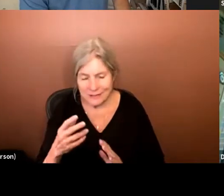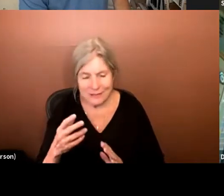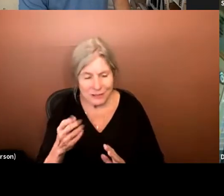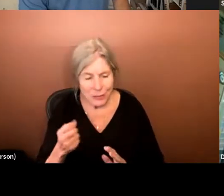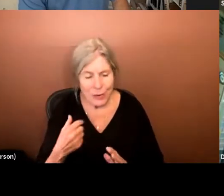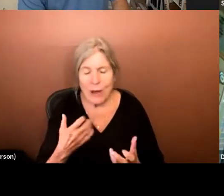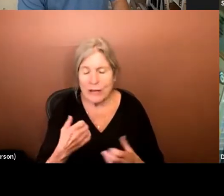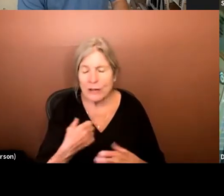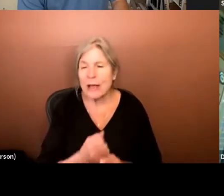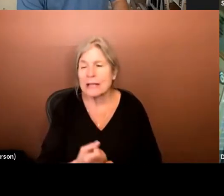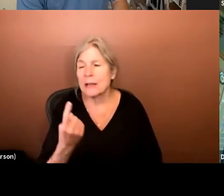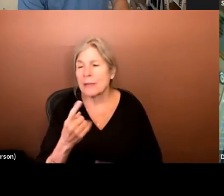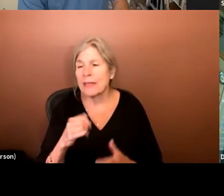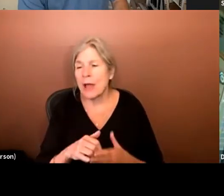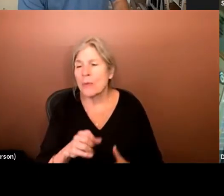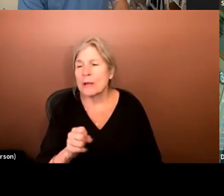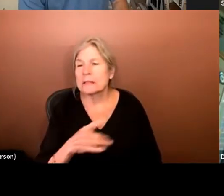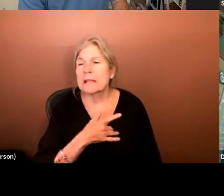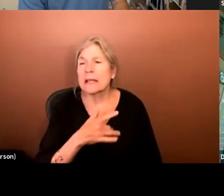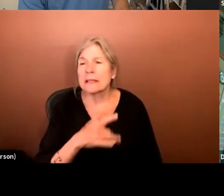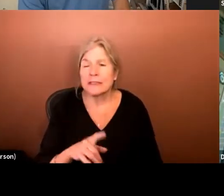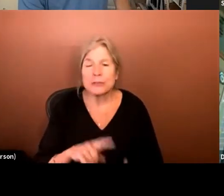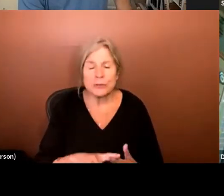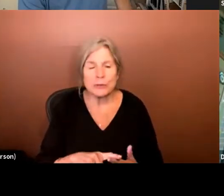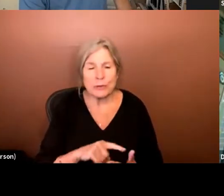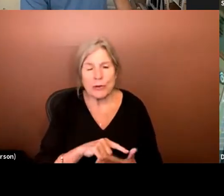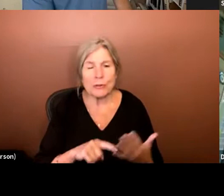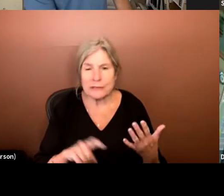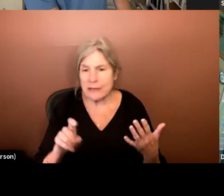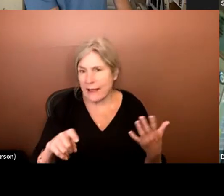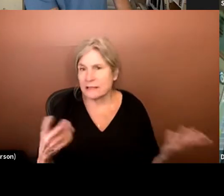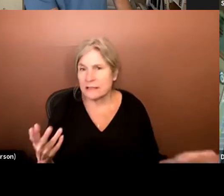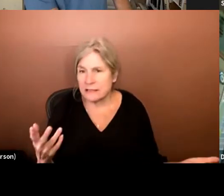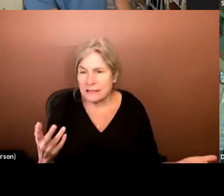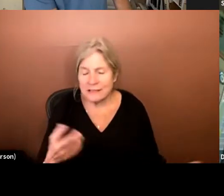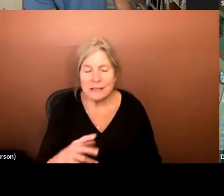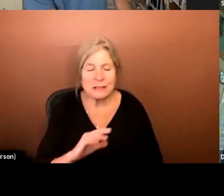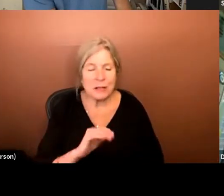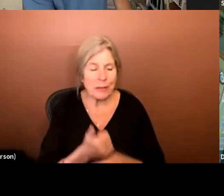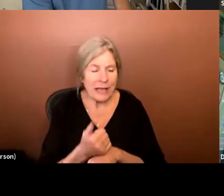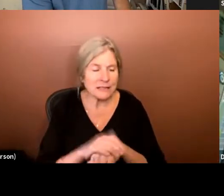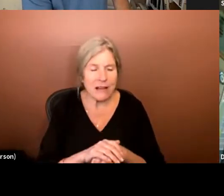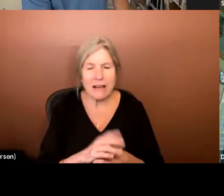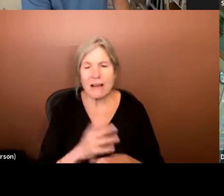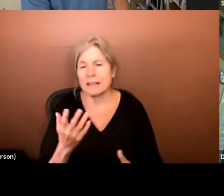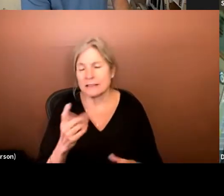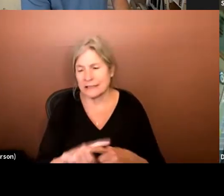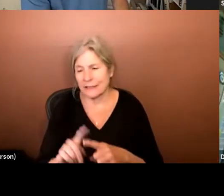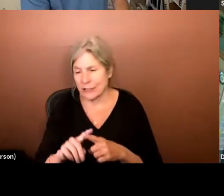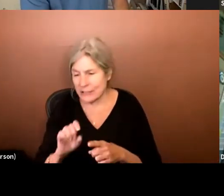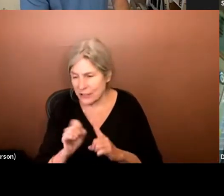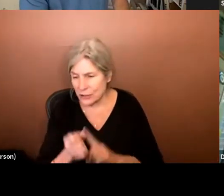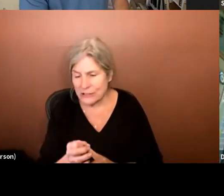that was sensitive to those needs. Based on varied situations if you are reading the comics for